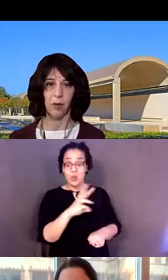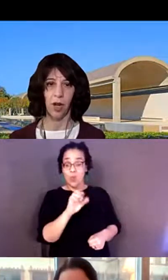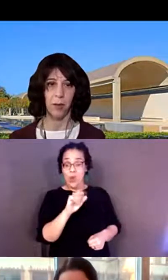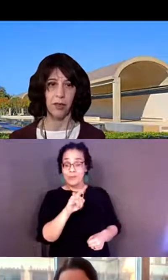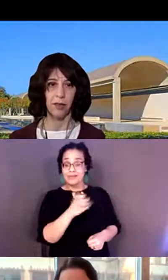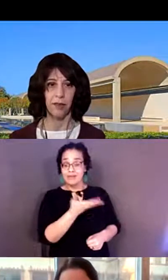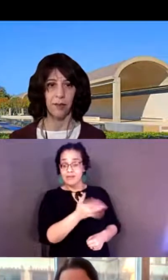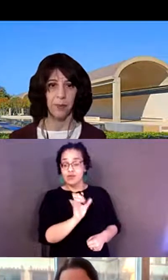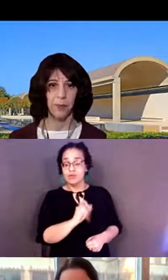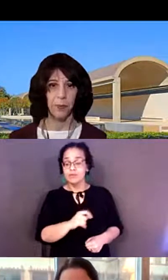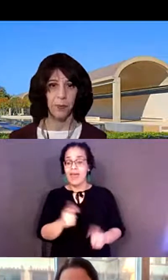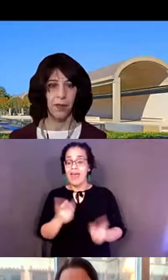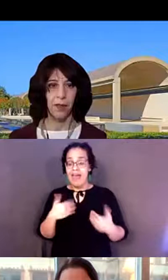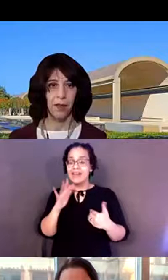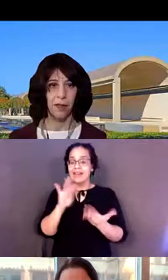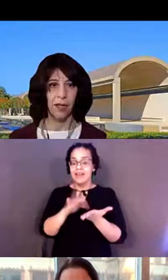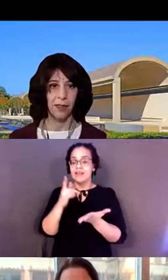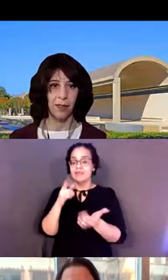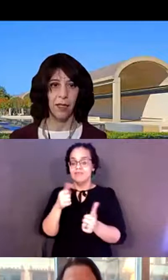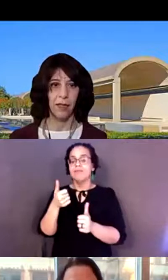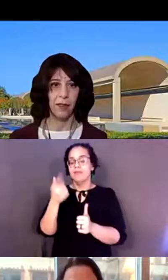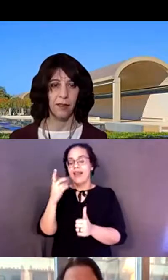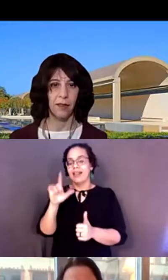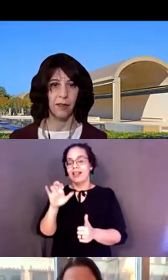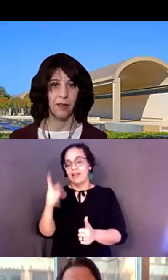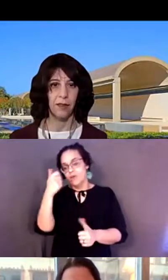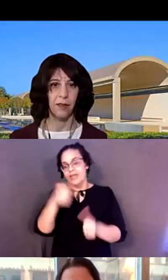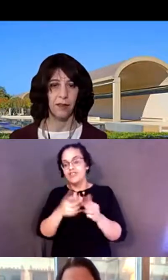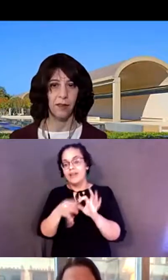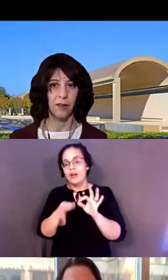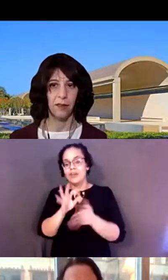options. Next slide.